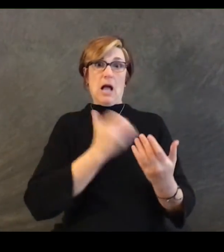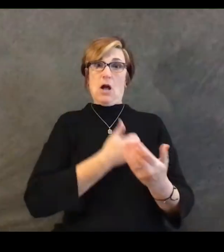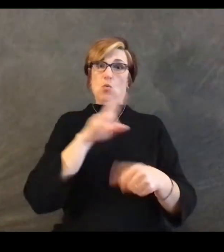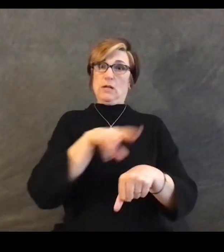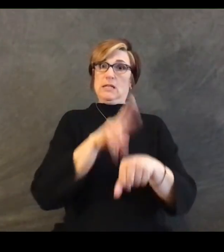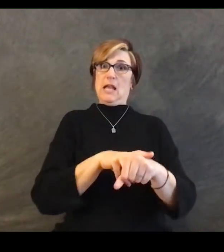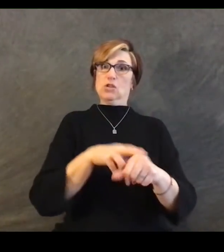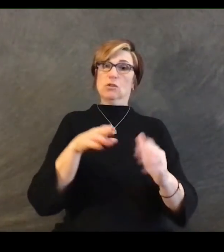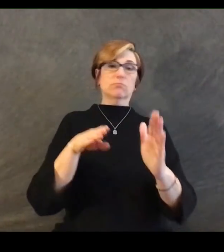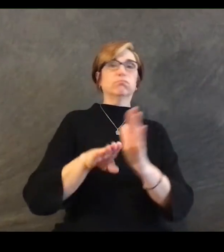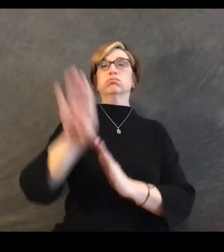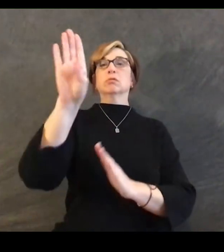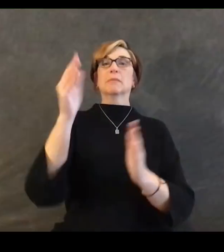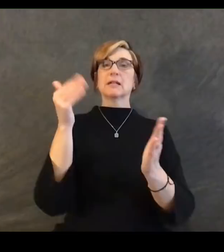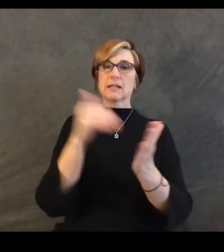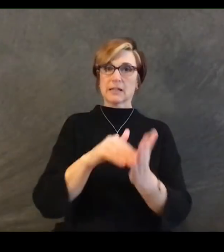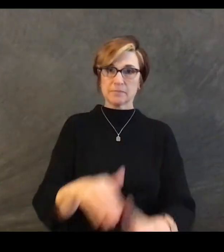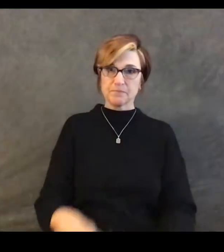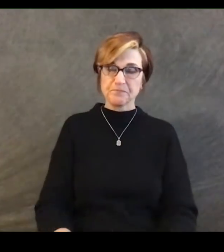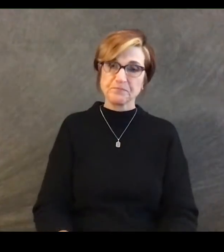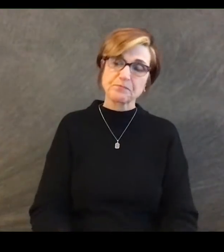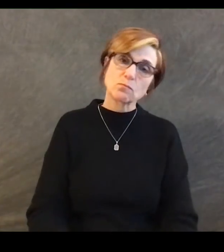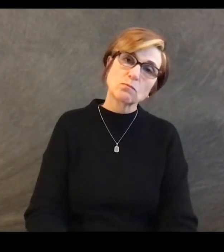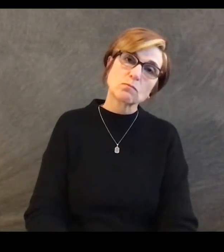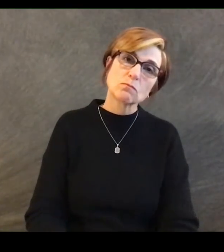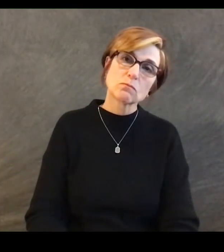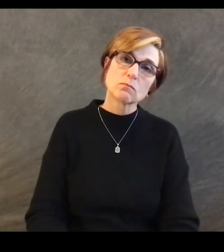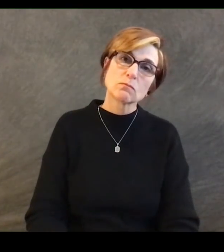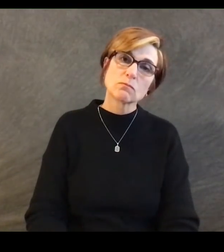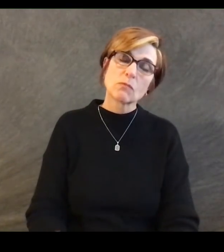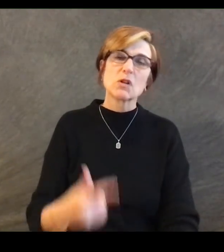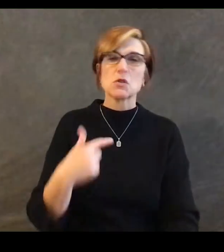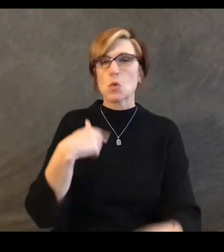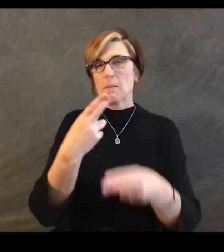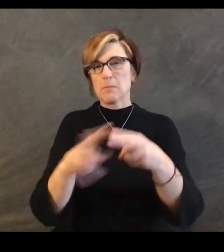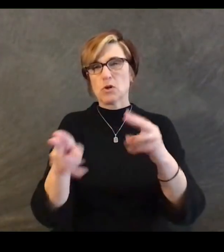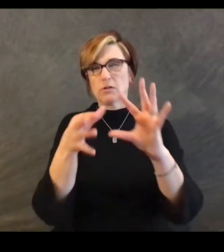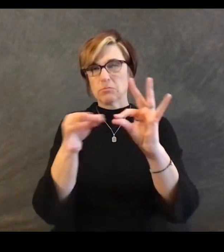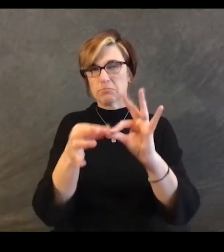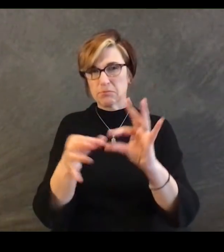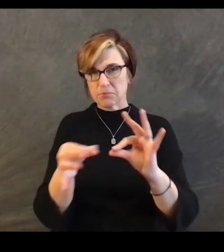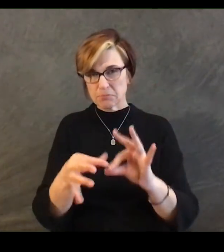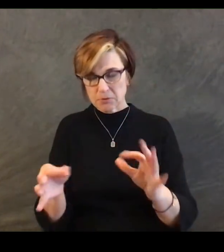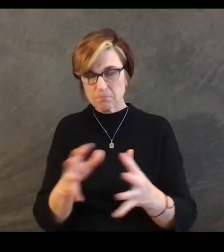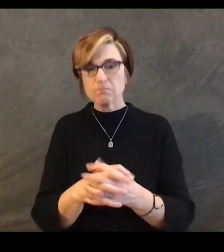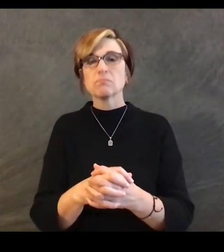updates before the president takes questions first and foremost we continue